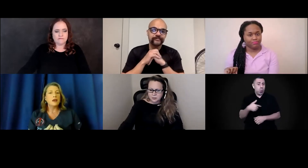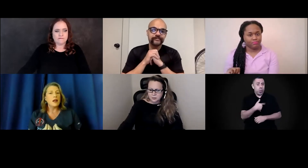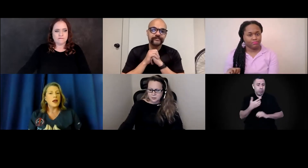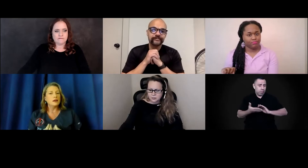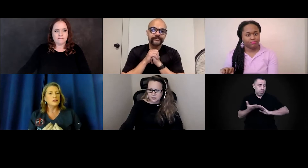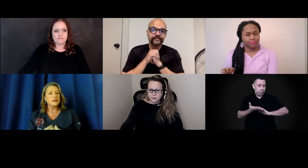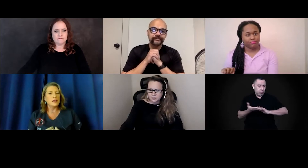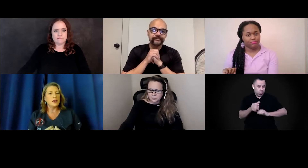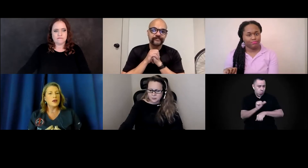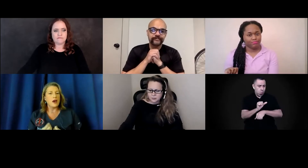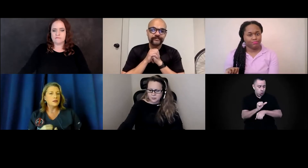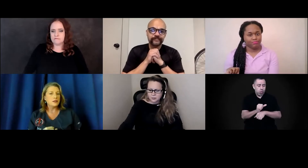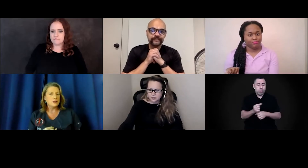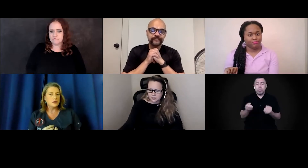clients seek us.